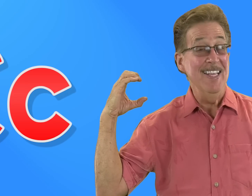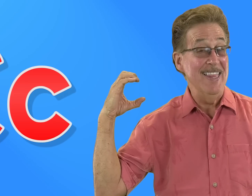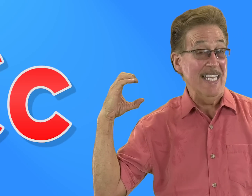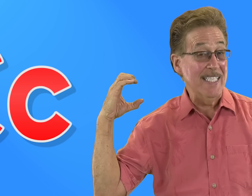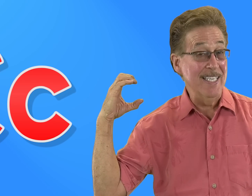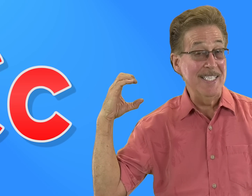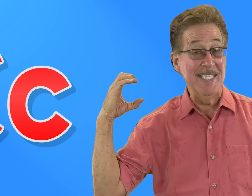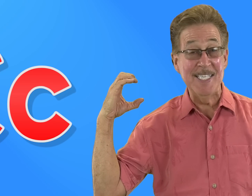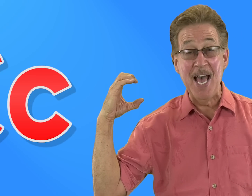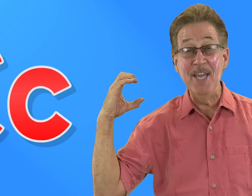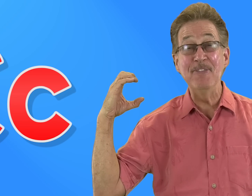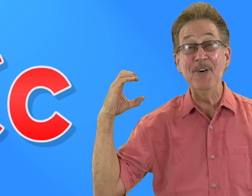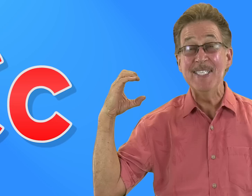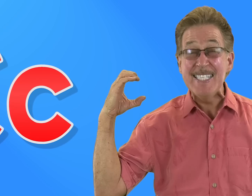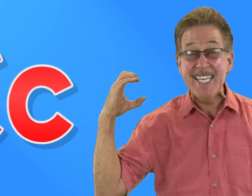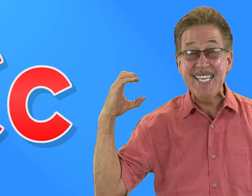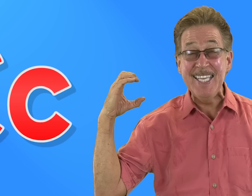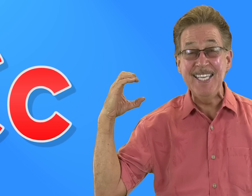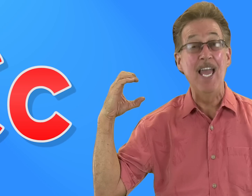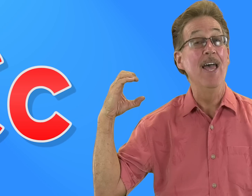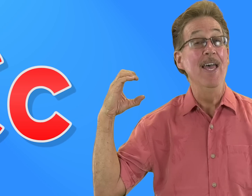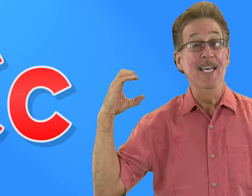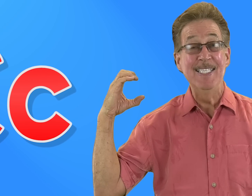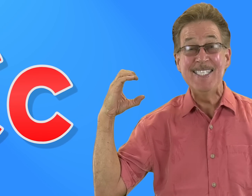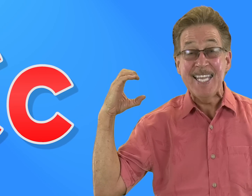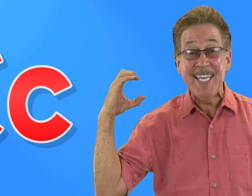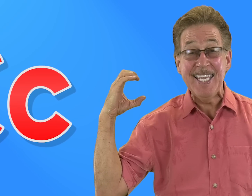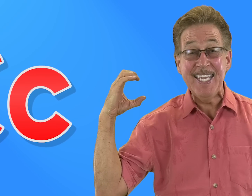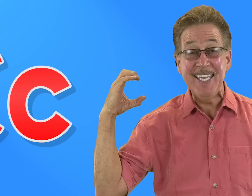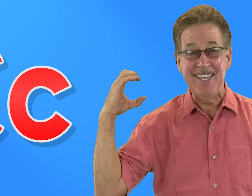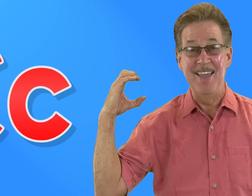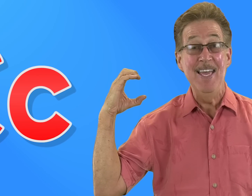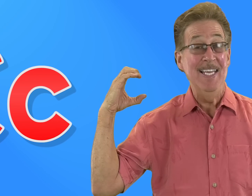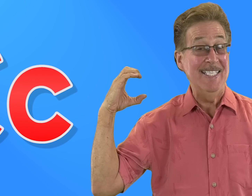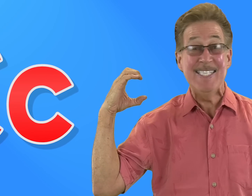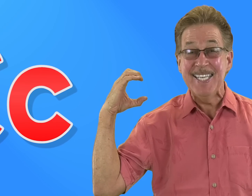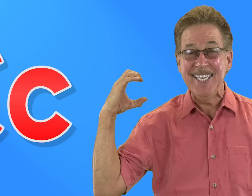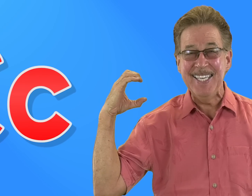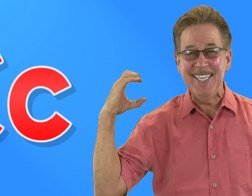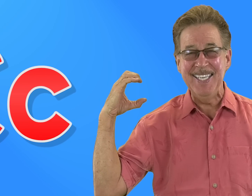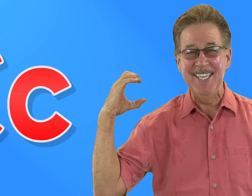This is the sign for Cc, Cc, Cc